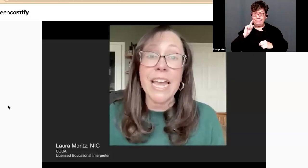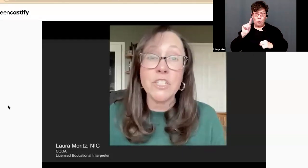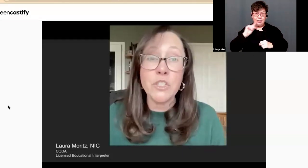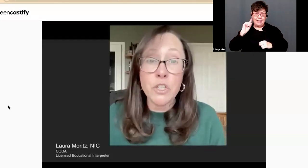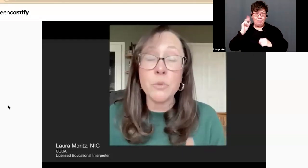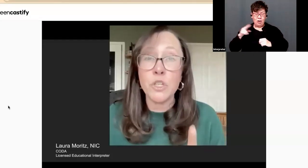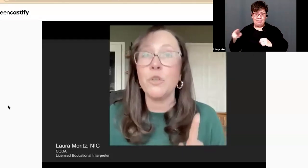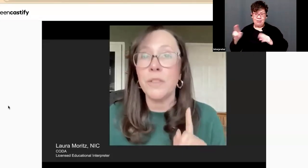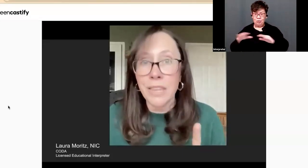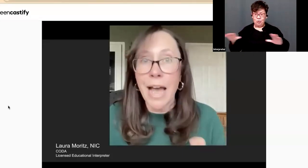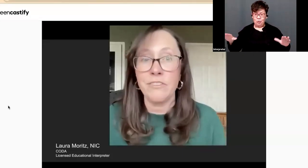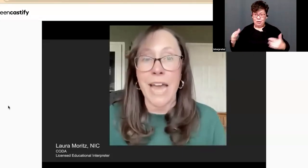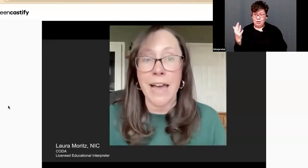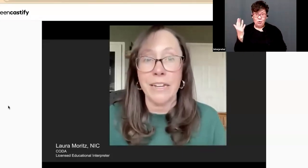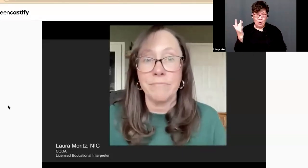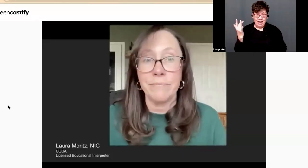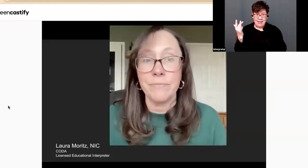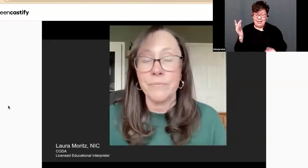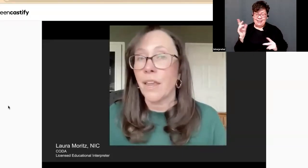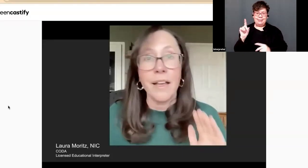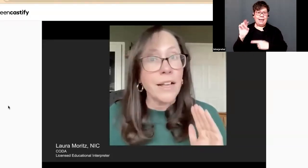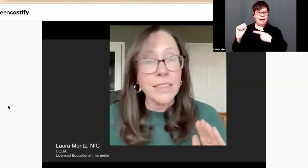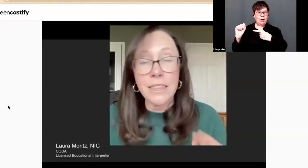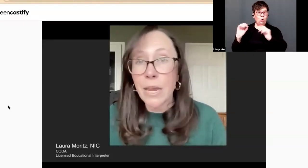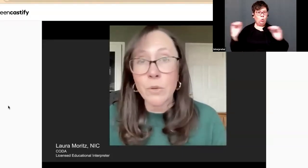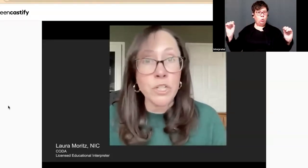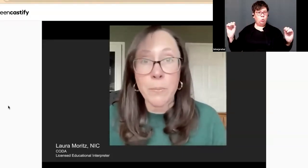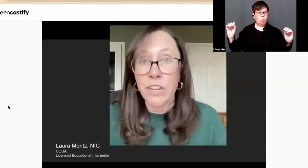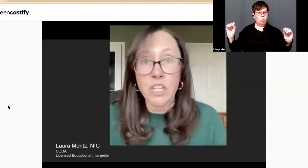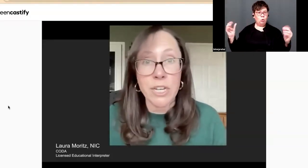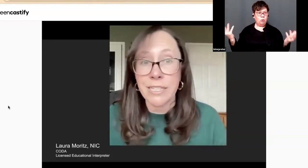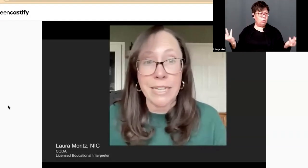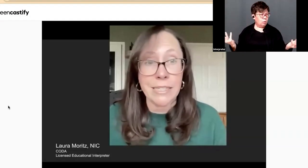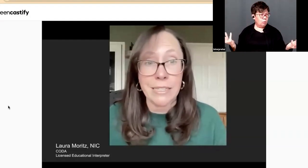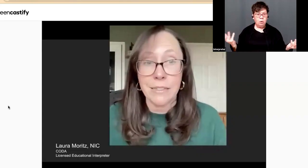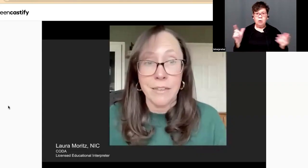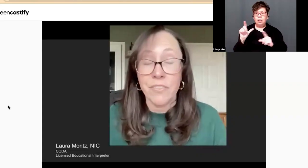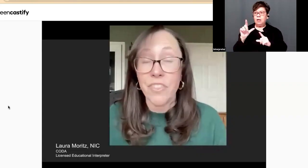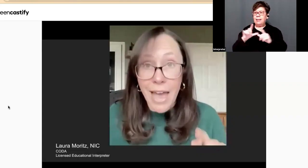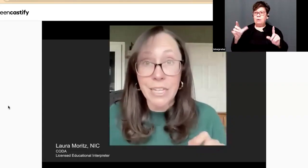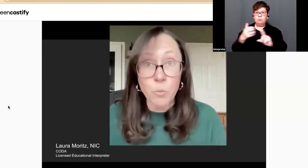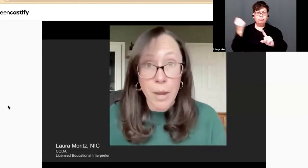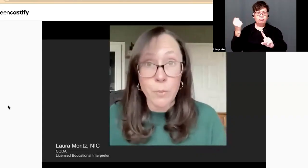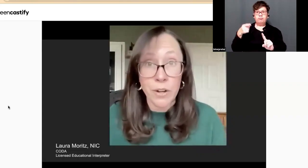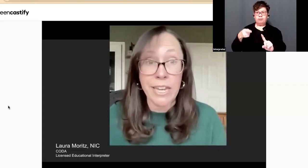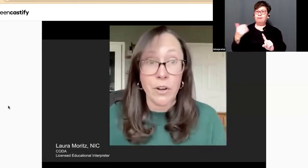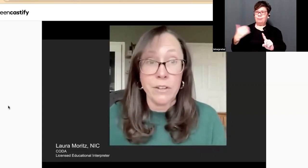is due to lack of data. Language deprivation exists. That is why we're here.